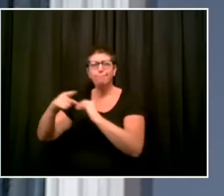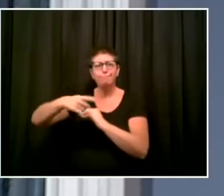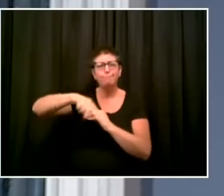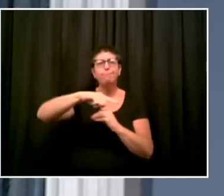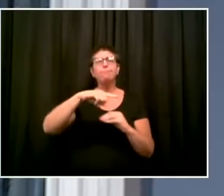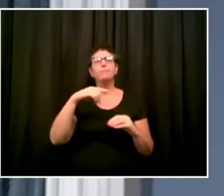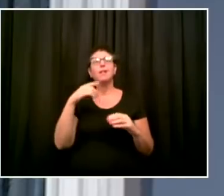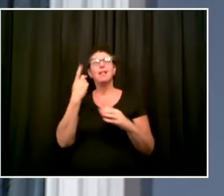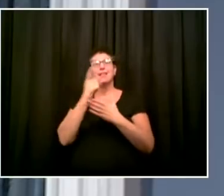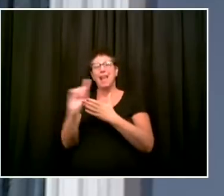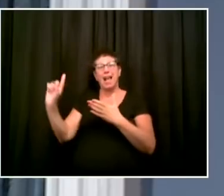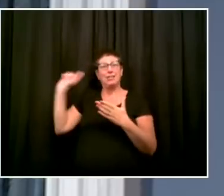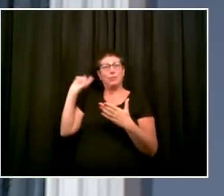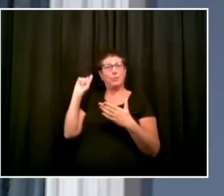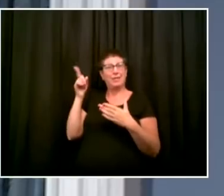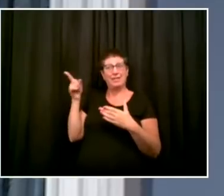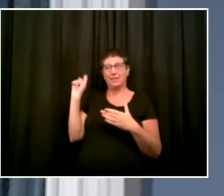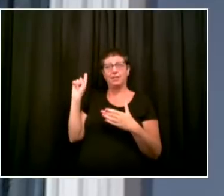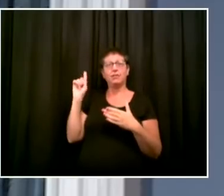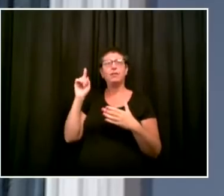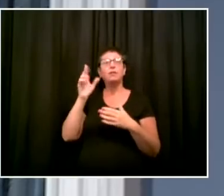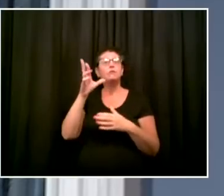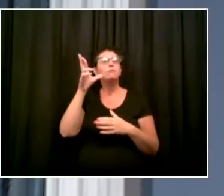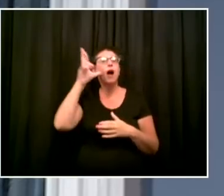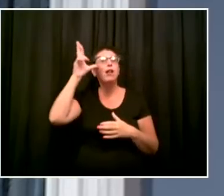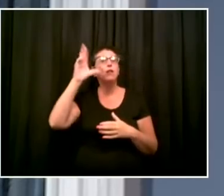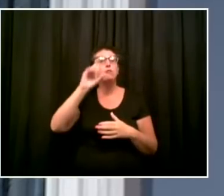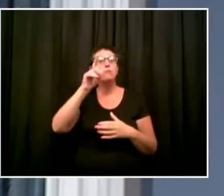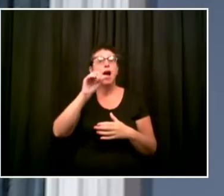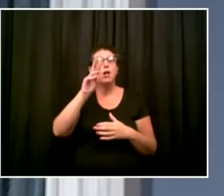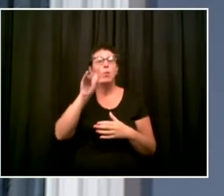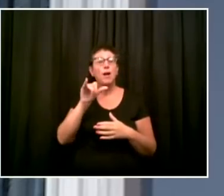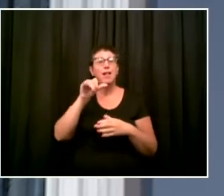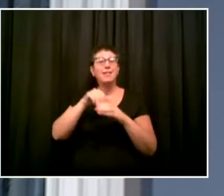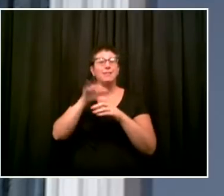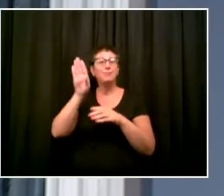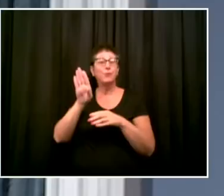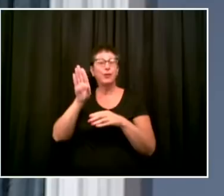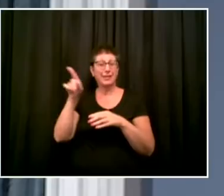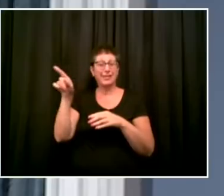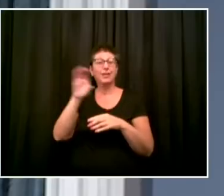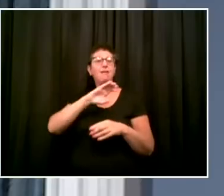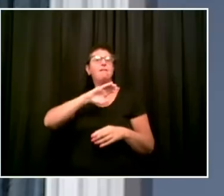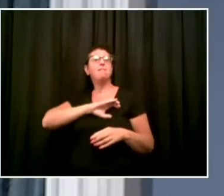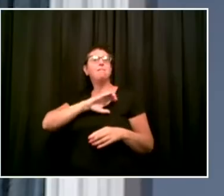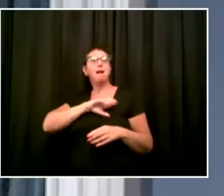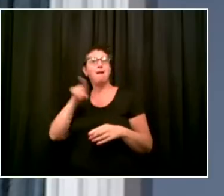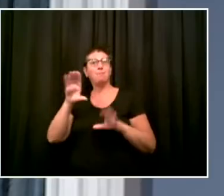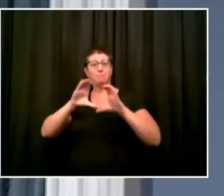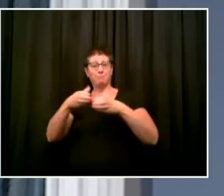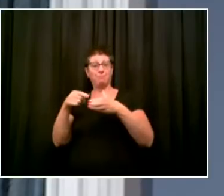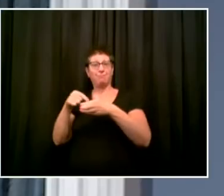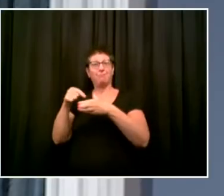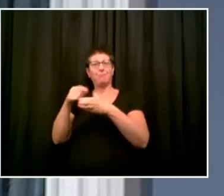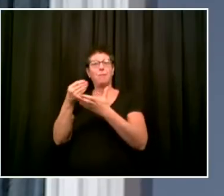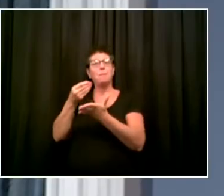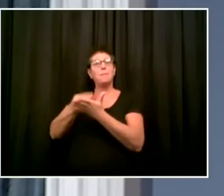A SPORTS LEAGUE AND DRILLS TOGETHER LIKE I SAW IN ROCKWAY LAST WEEK.